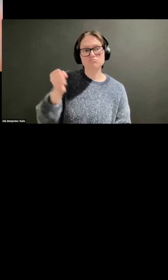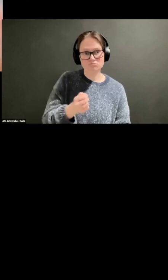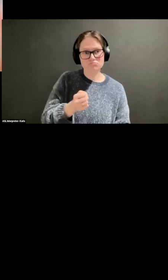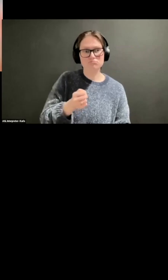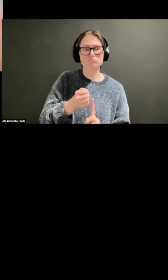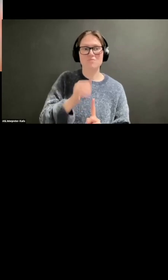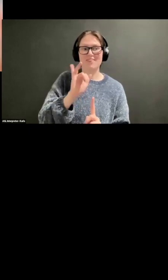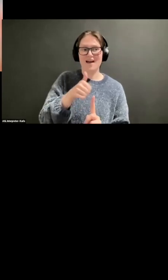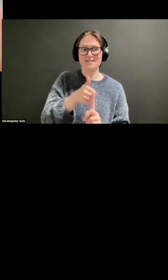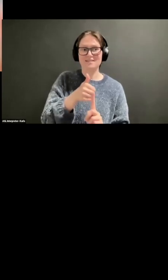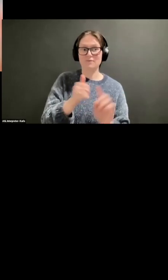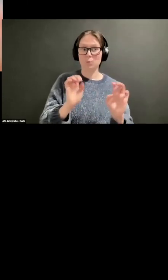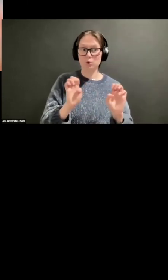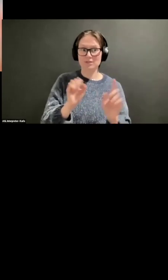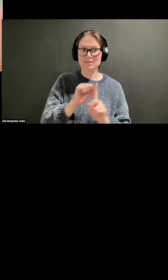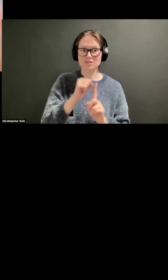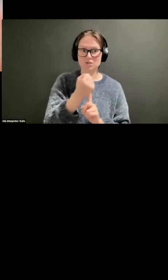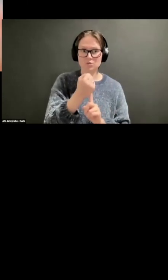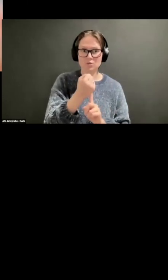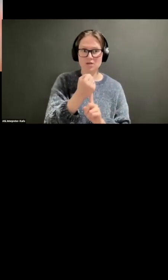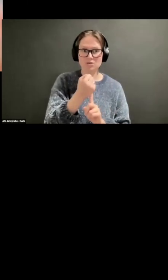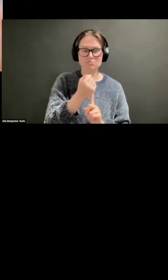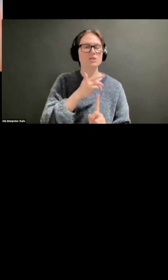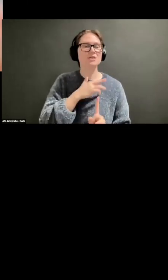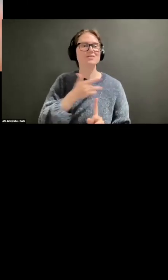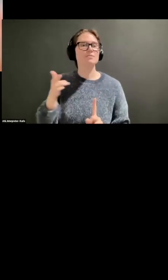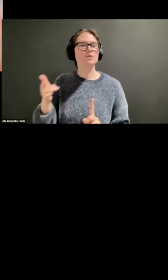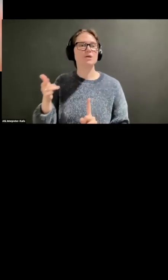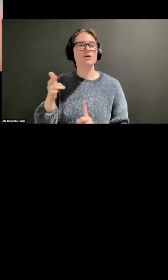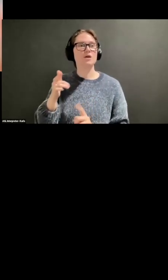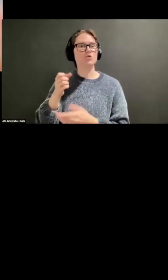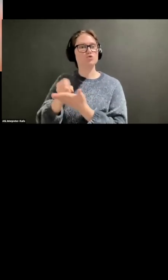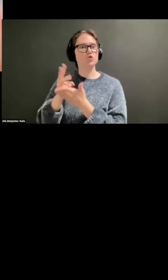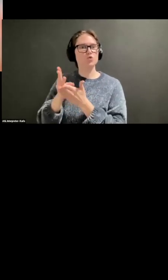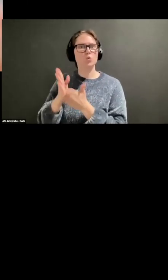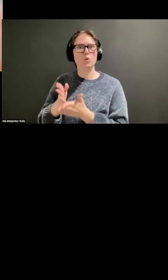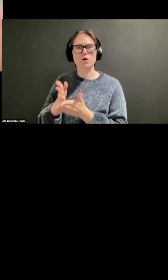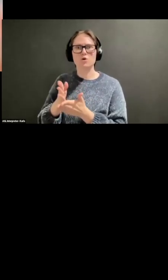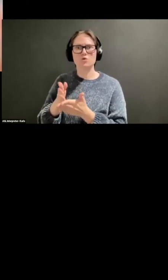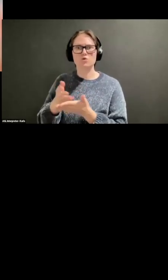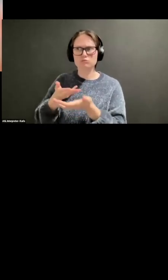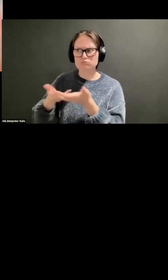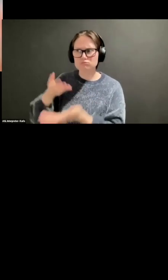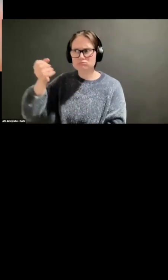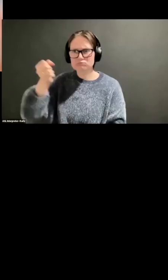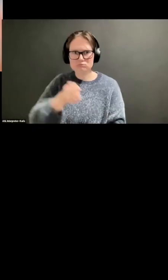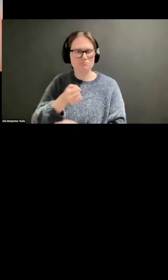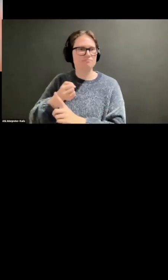oftentimes the police for social workers don't have a lot of information but I had learned through um